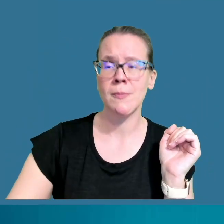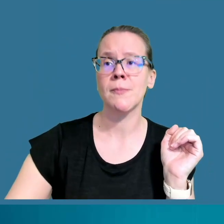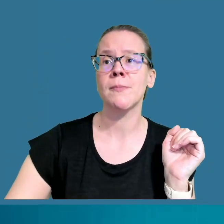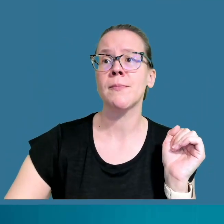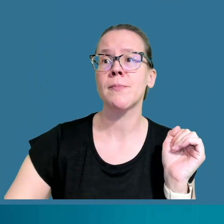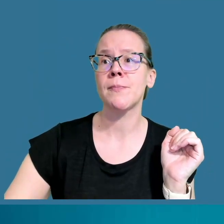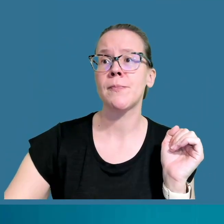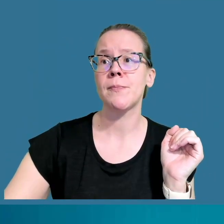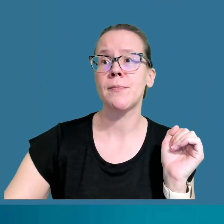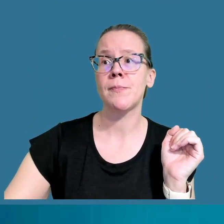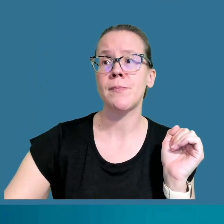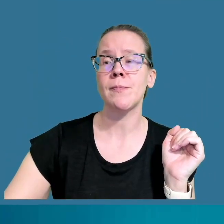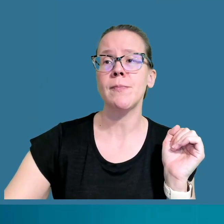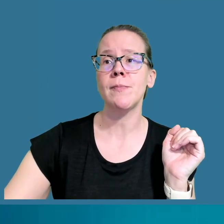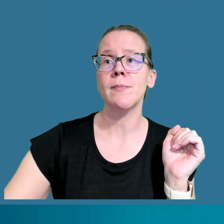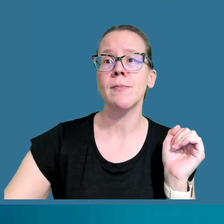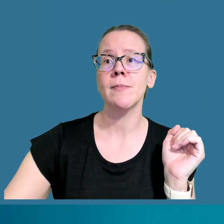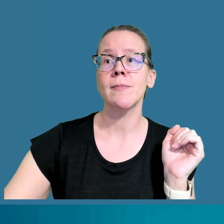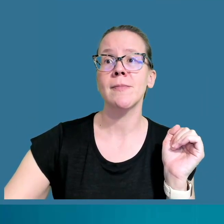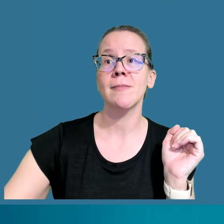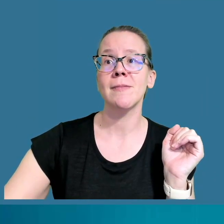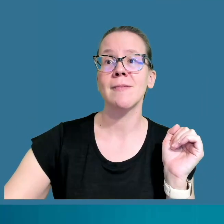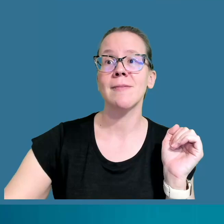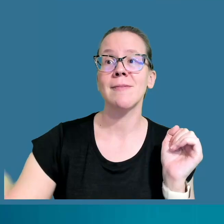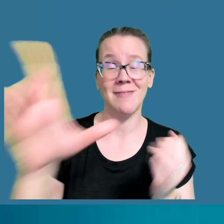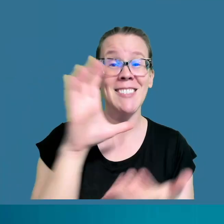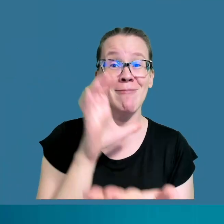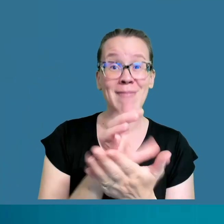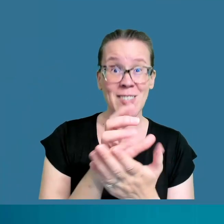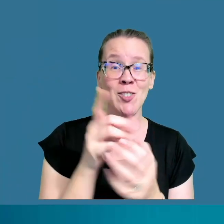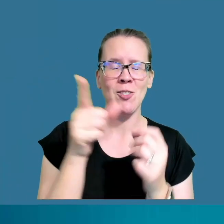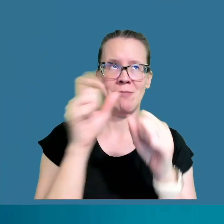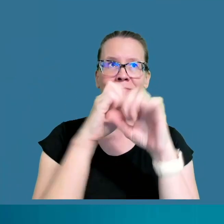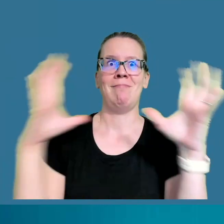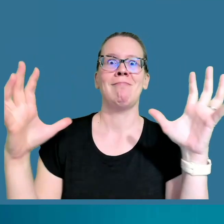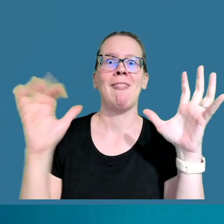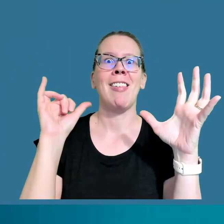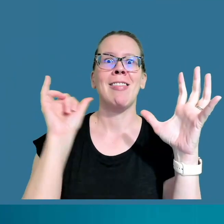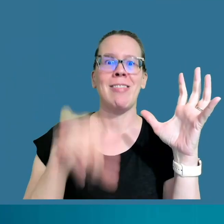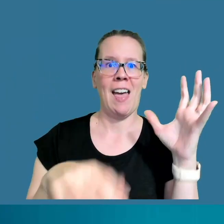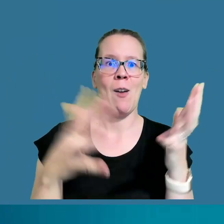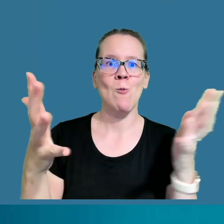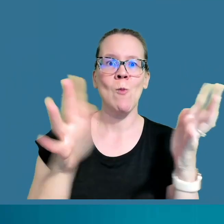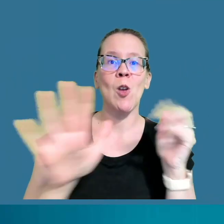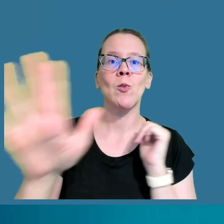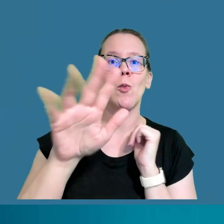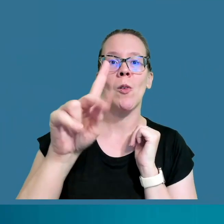process easier once you get started. This picture is a literal snapshot,